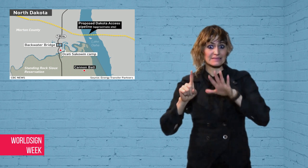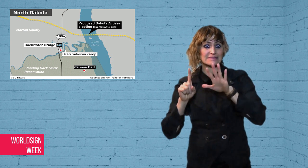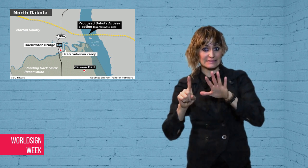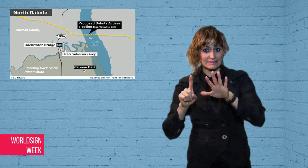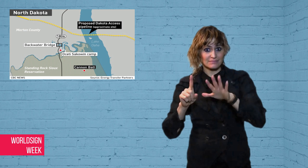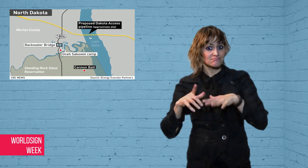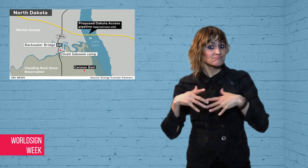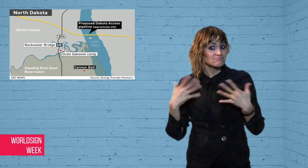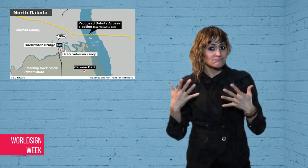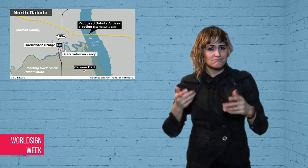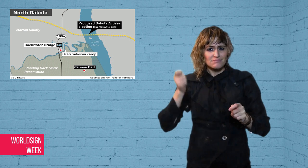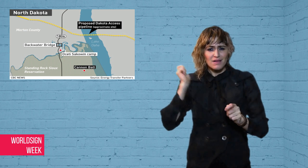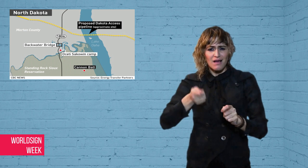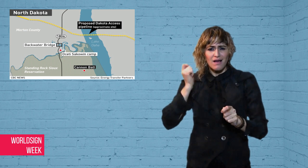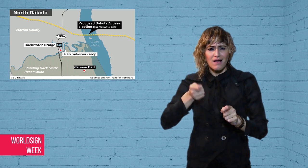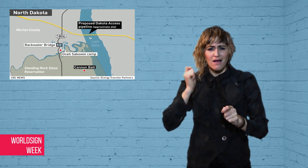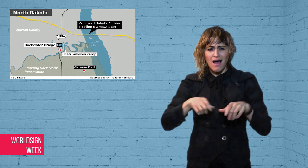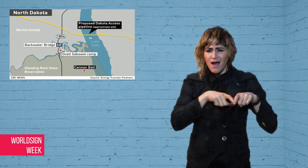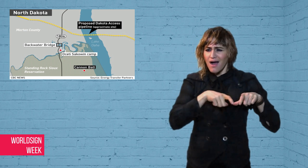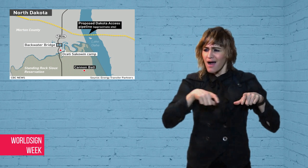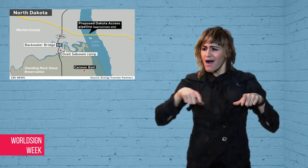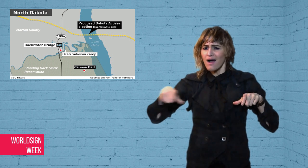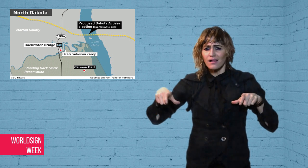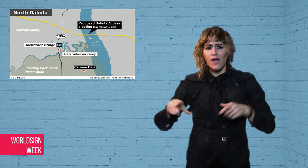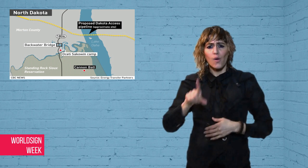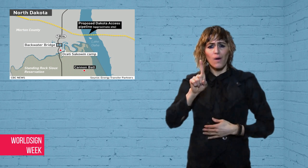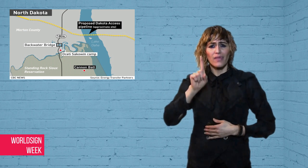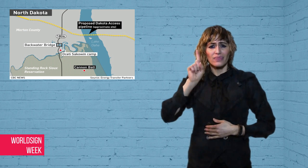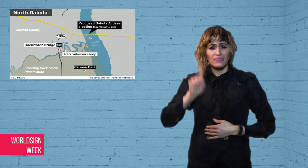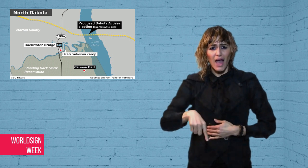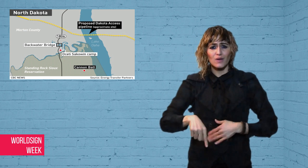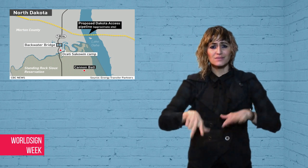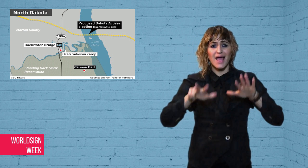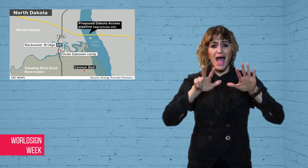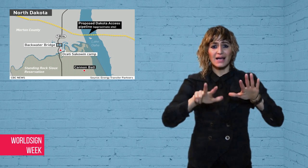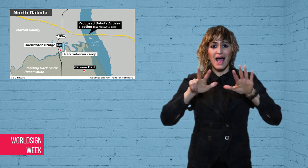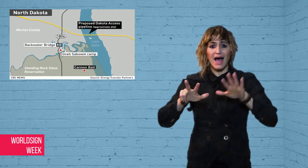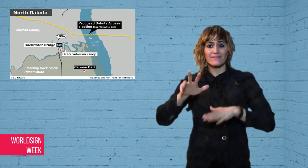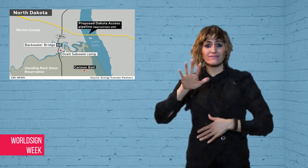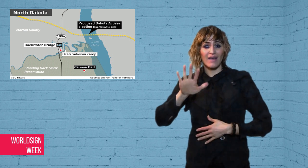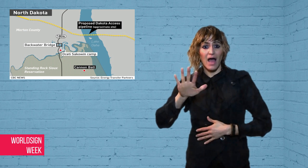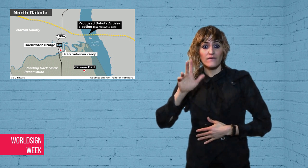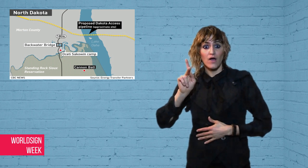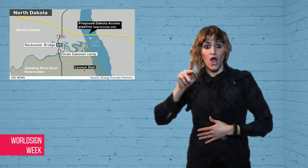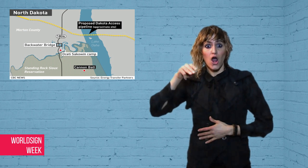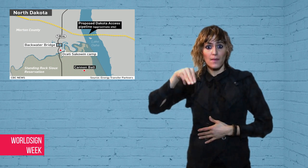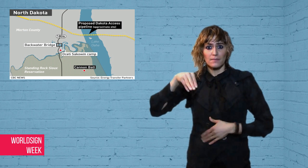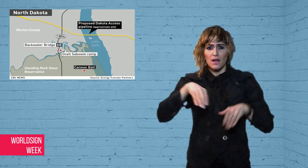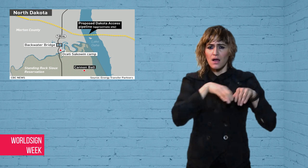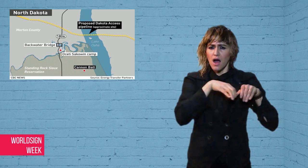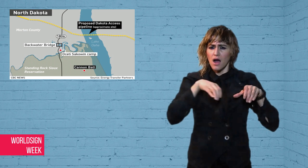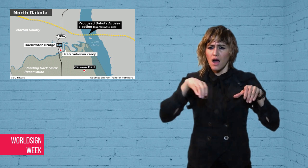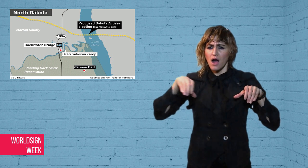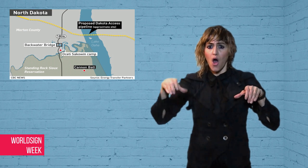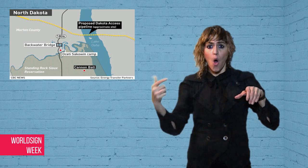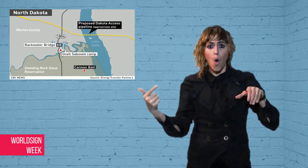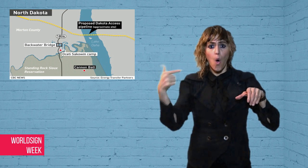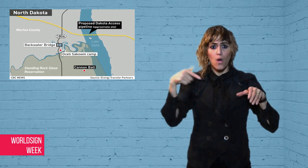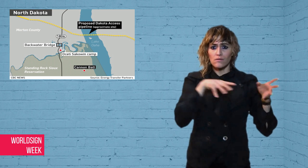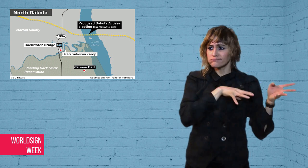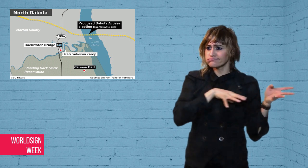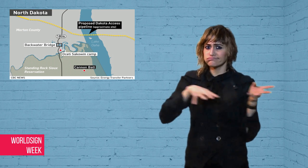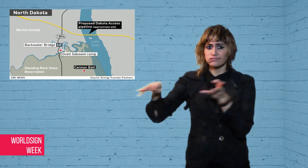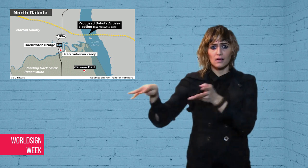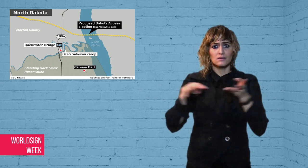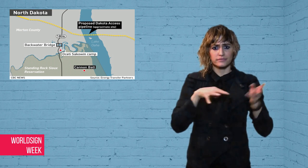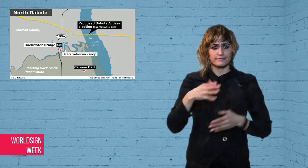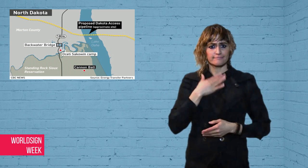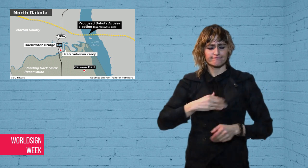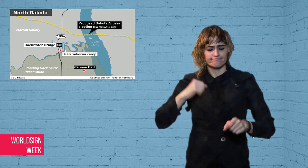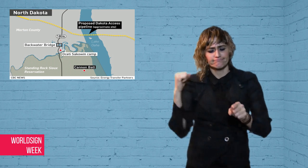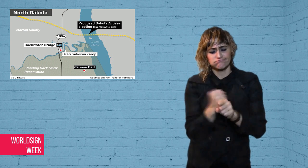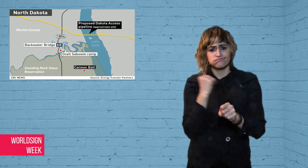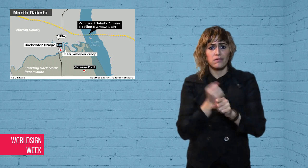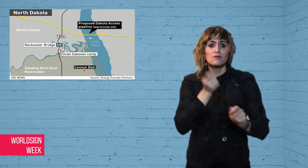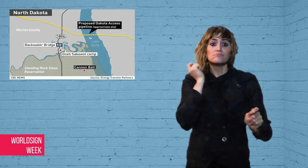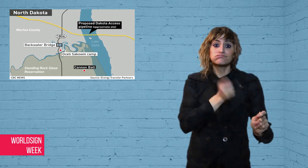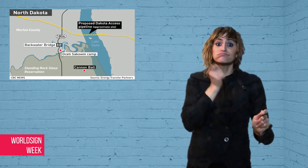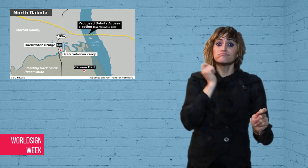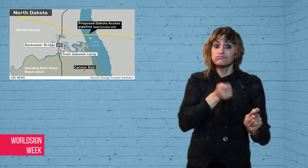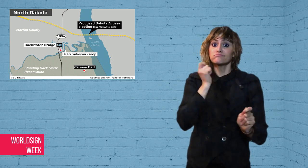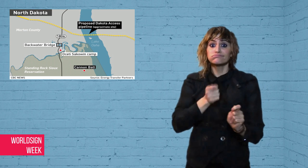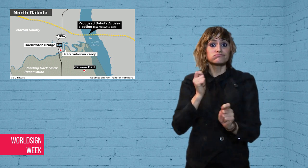spring of 2016, a 1,885-kilometre pipeline